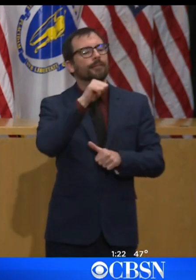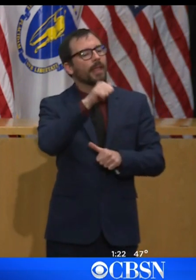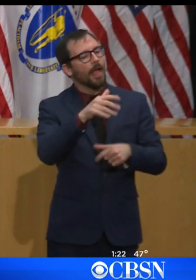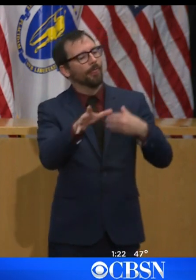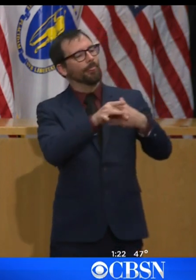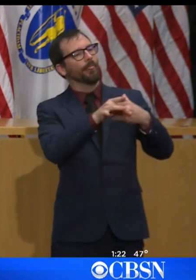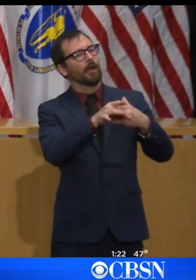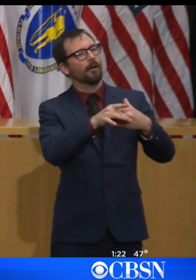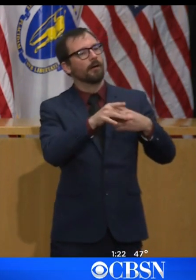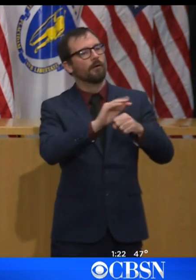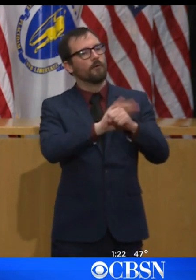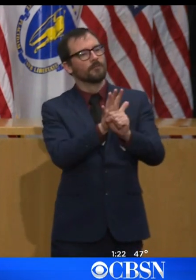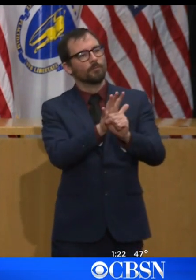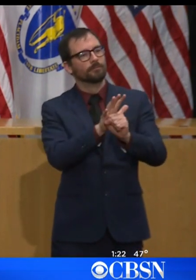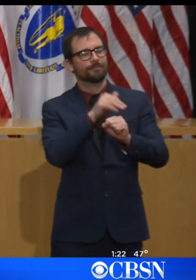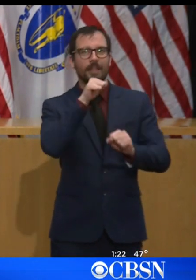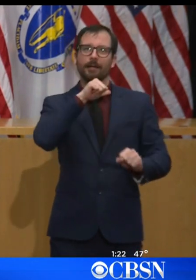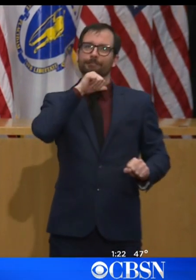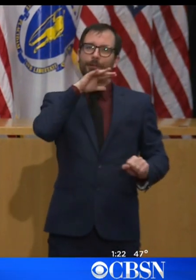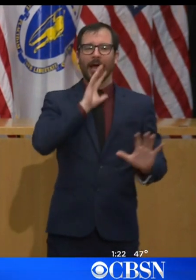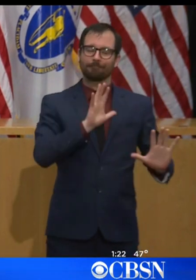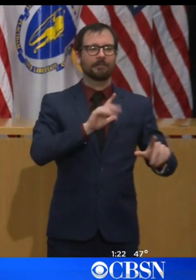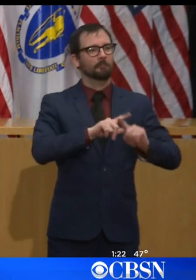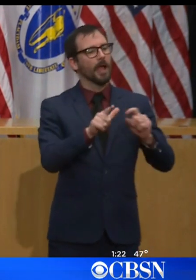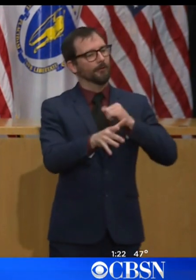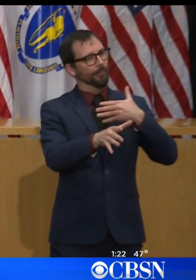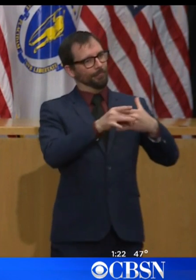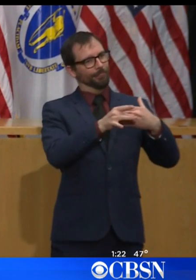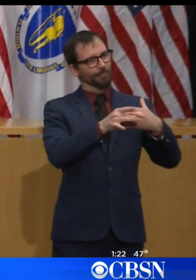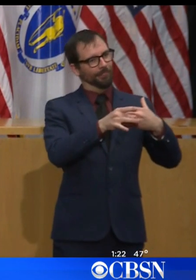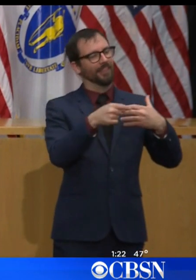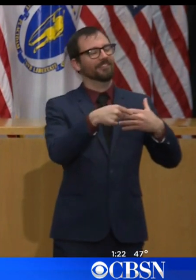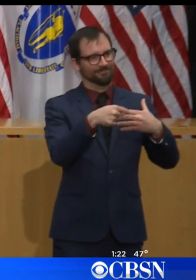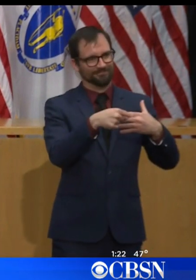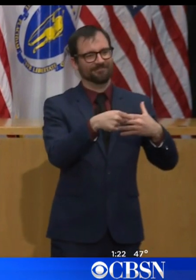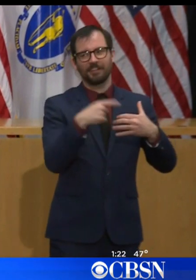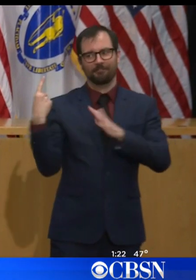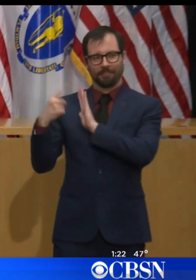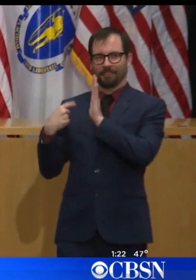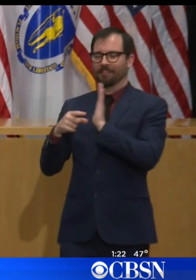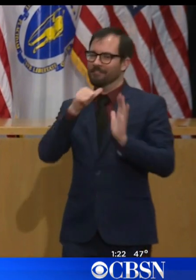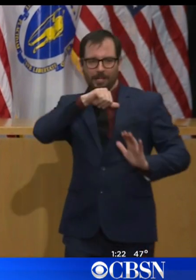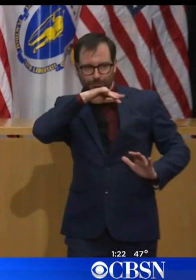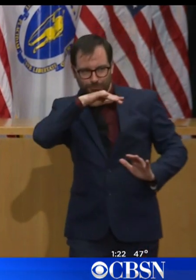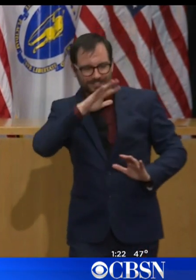DECONTAMINATE. DID I SAY CONTAMINATE? YES. OKAY.